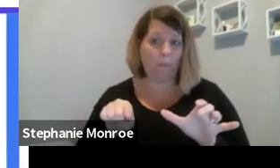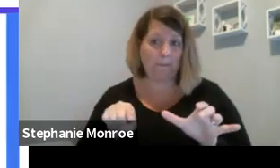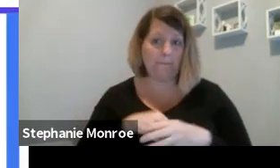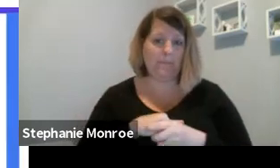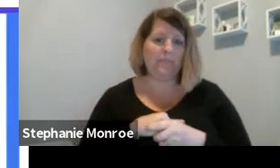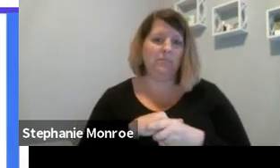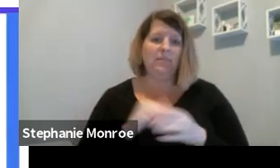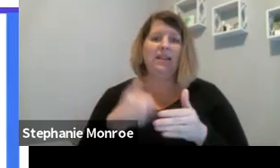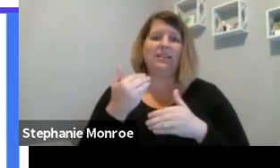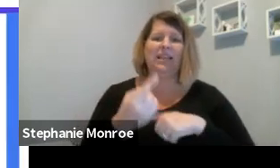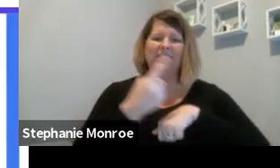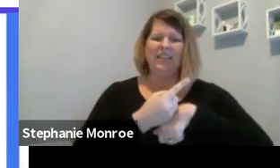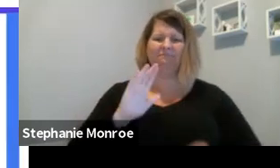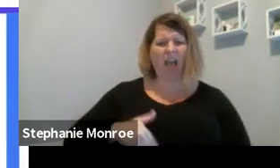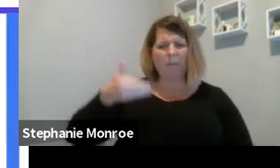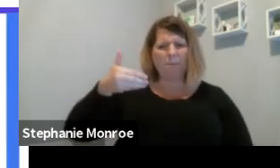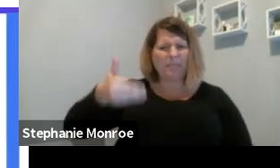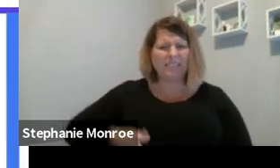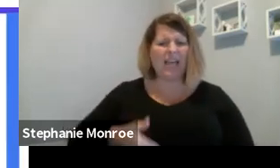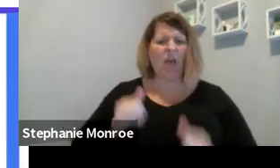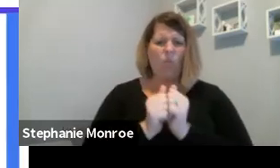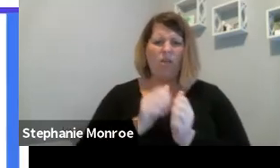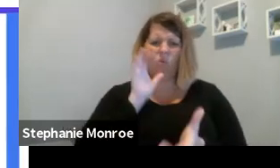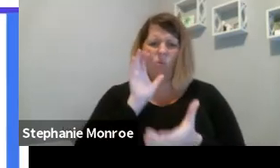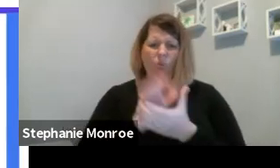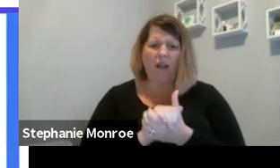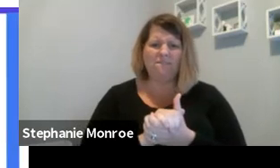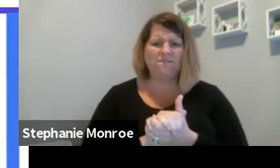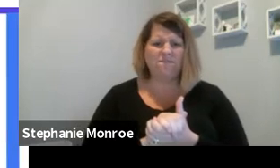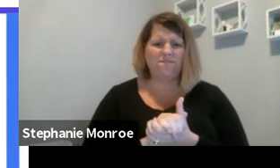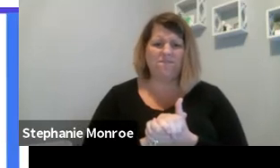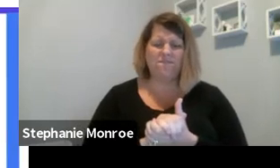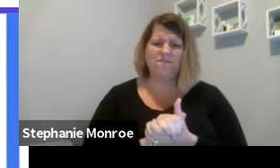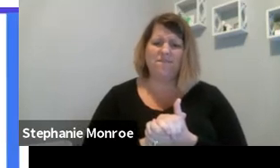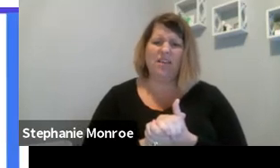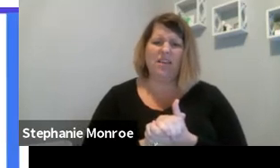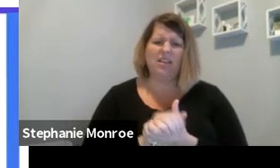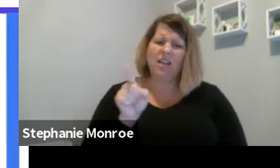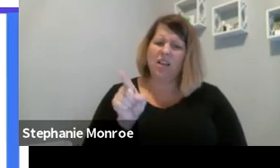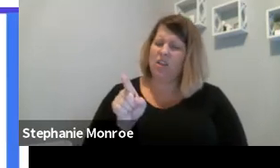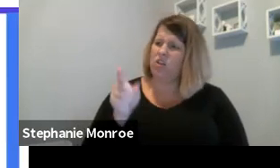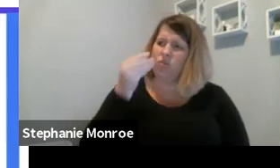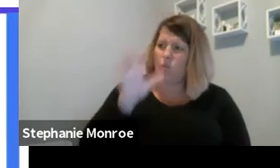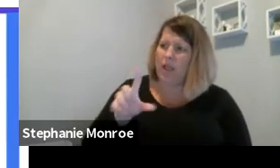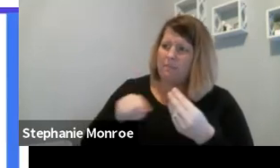The next day, he gets up, and he's very upset, and asks his wife,